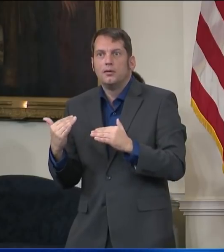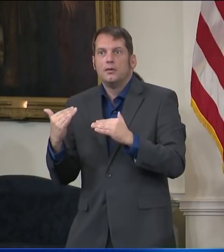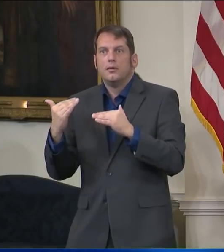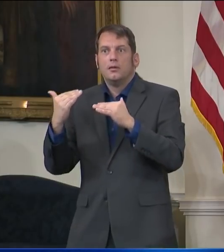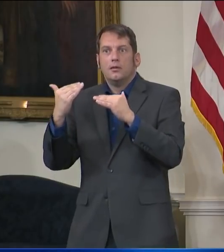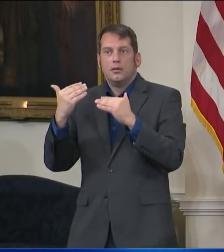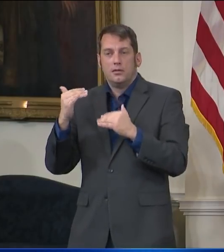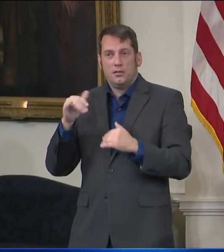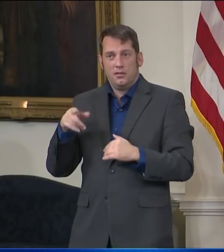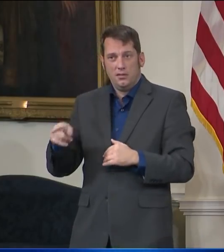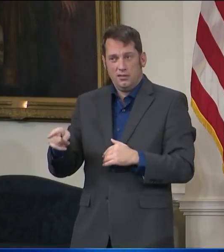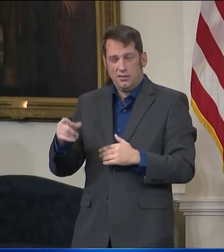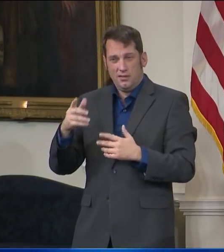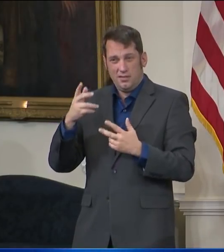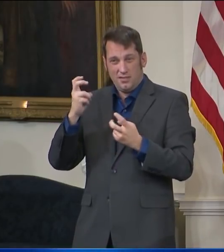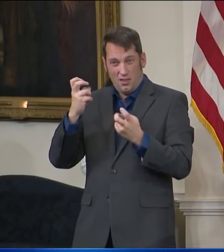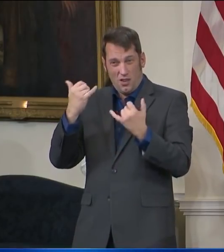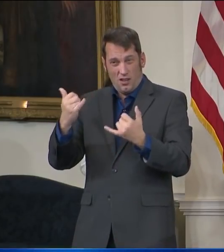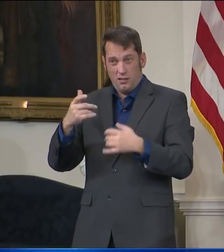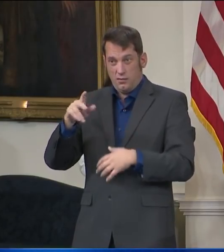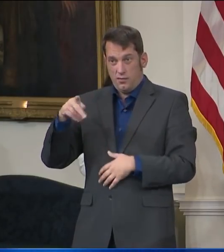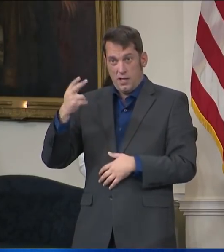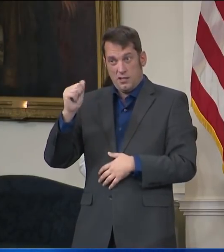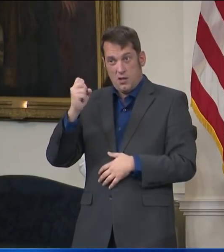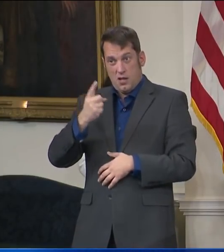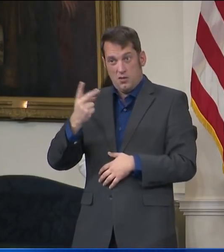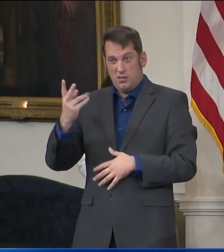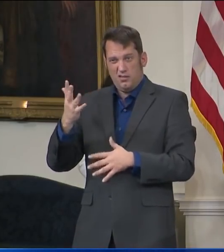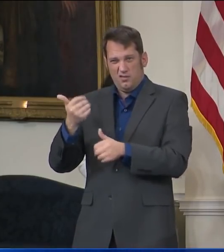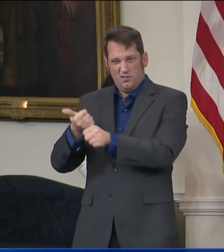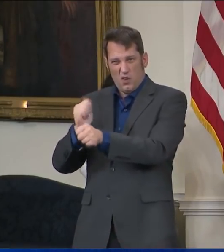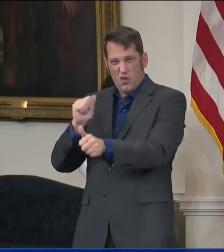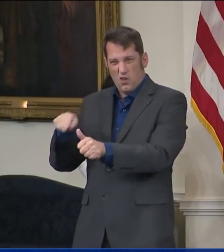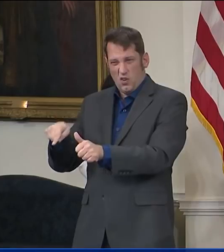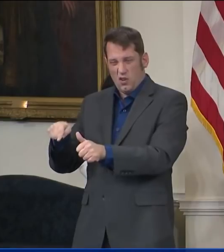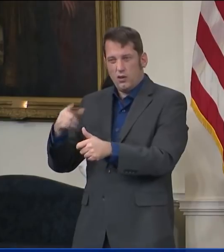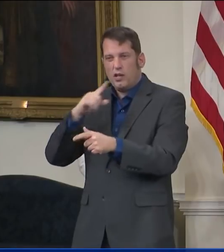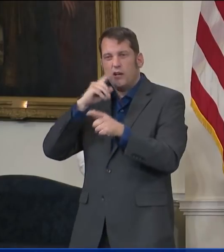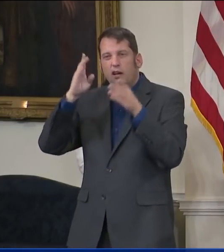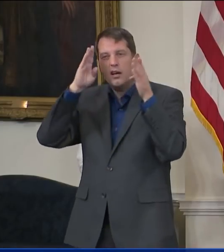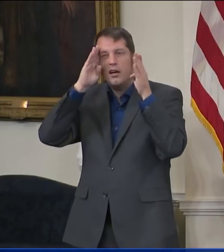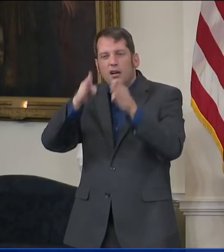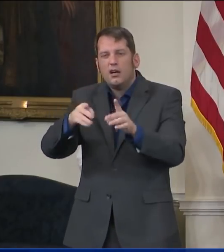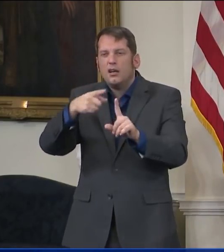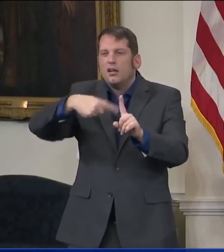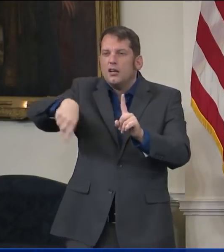AND IS THAT DRIVEN IN ANY WAY BY THE RELIANCE ON CONTACT PERSON? YEAH.